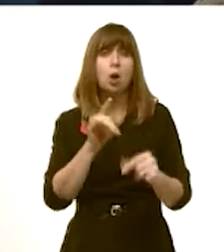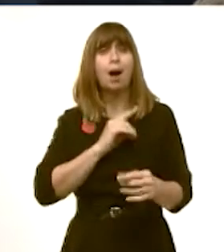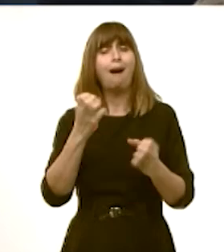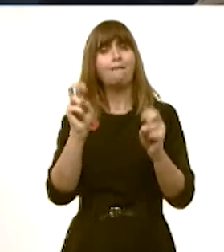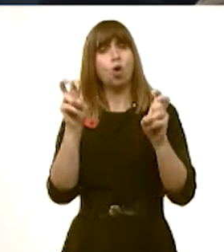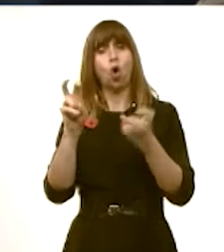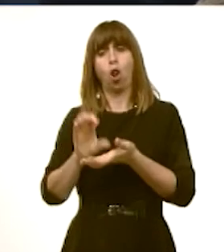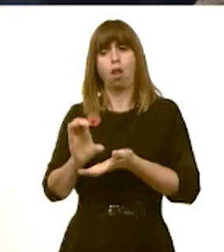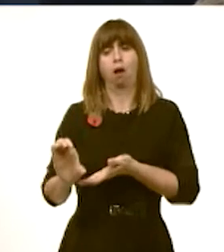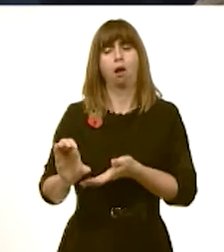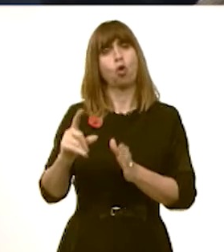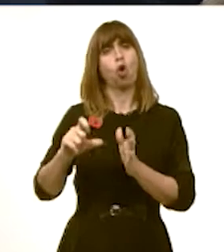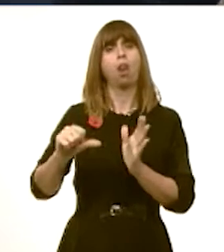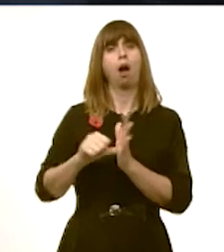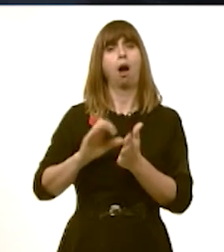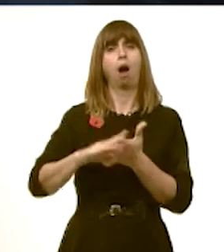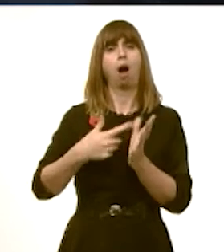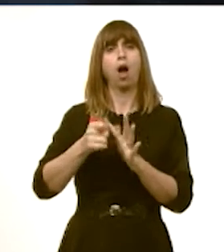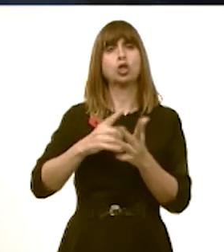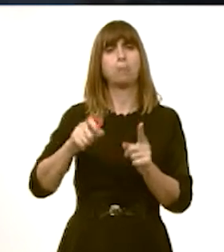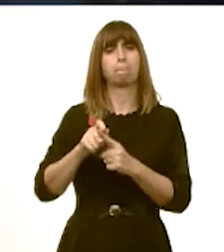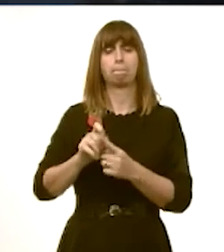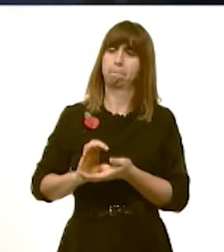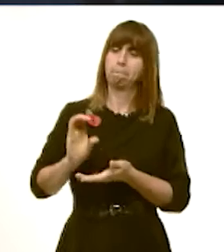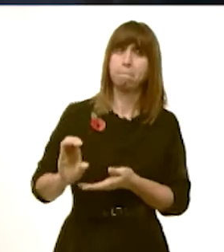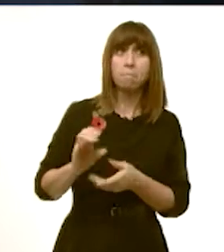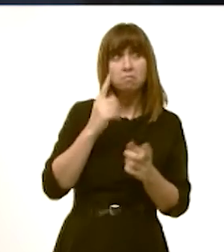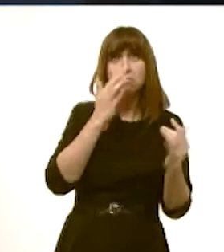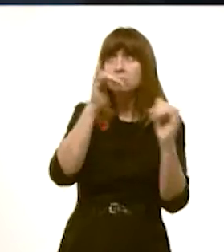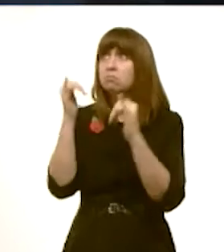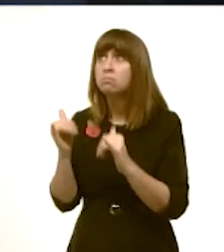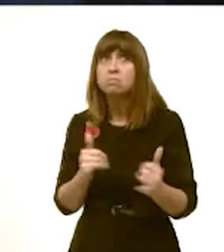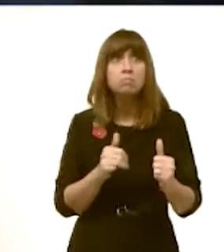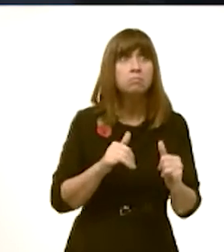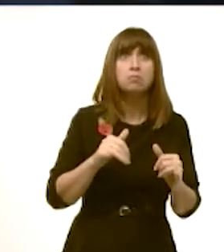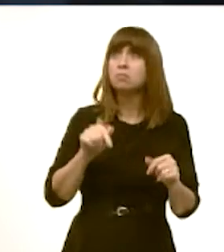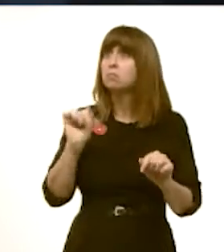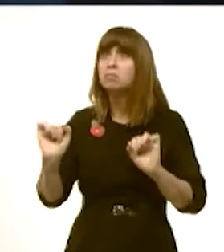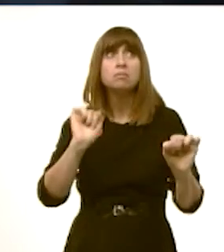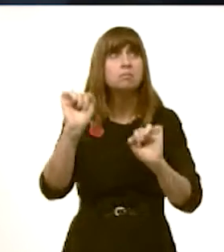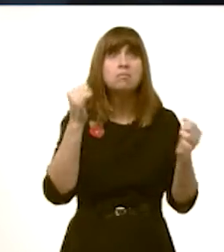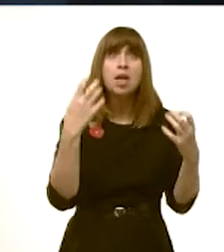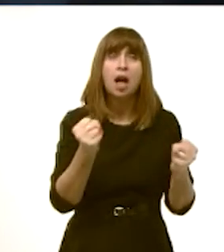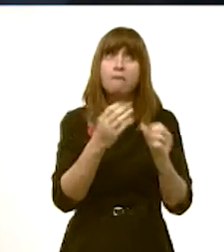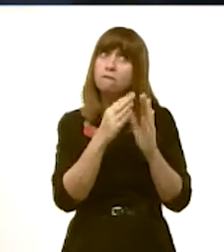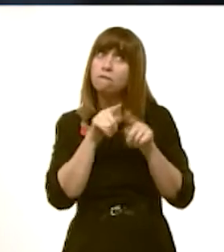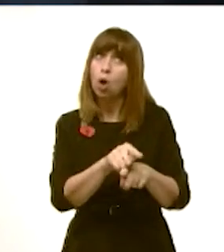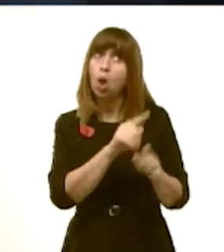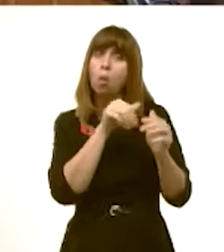the business rates system to see how they are being applied across Wales, to ensure that our small traders can continue to stay in business.